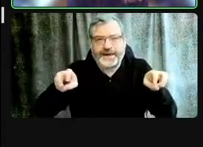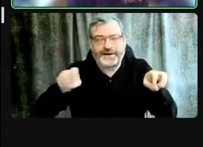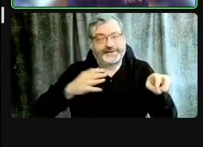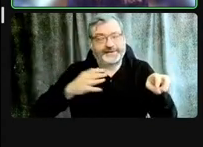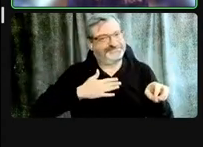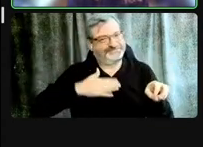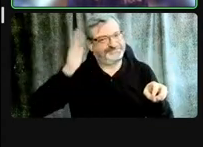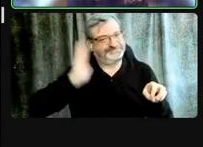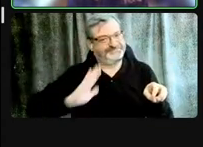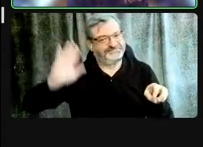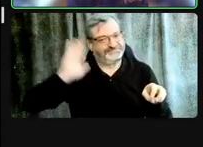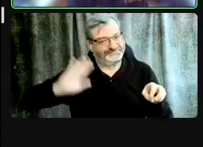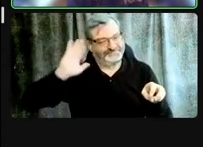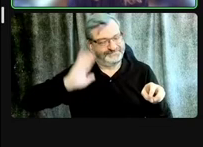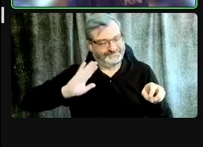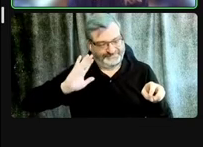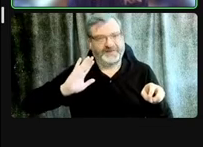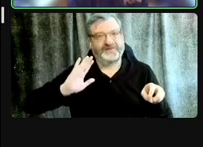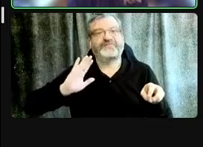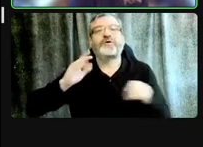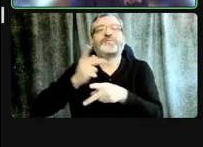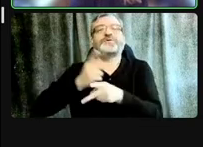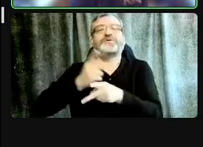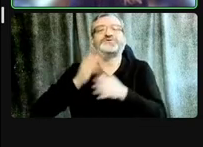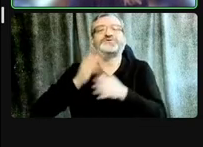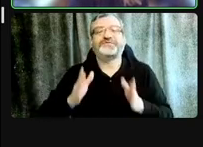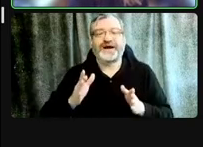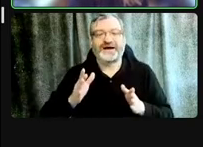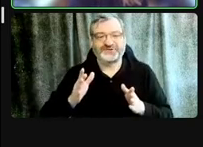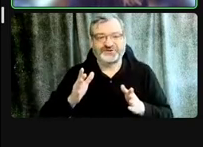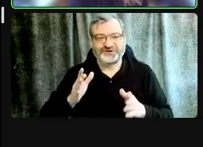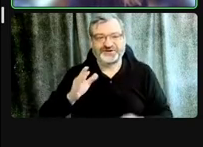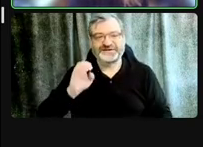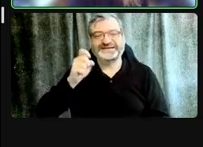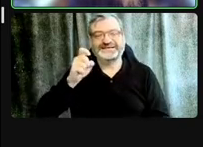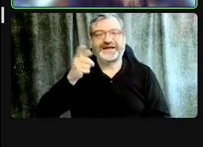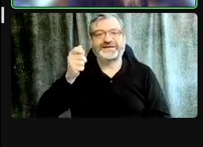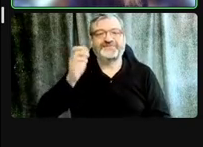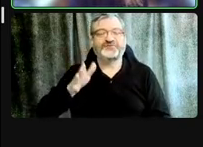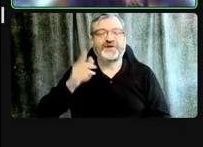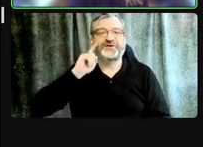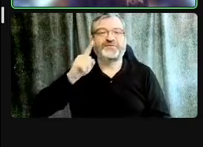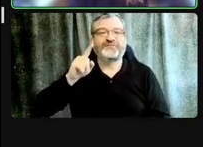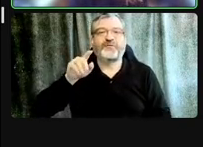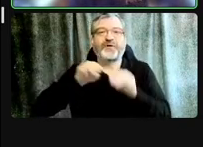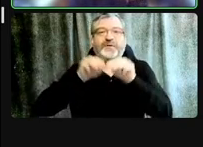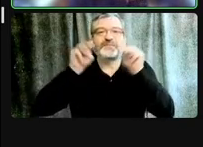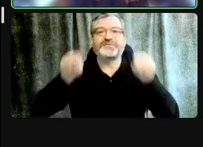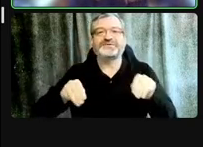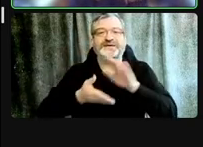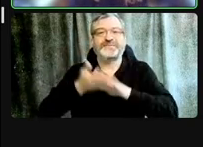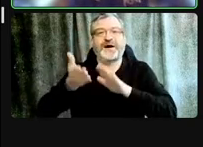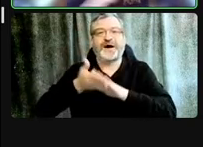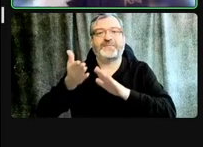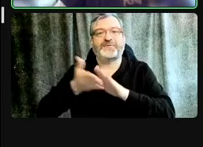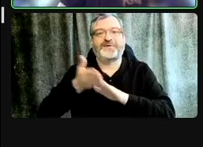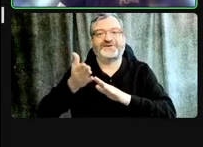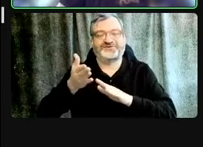of public education, Engagement and Museum Operations. Our moderator for today, Monica Zimmerman.